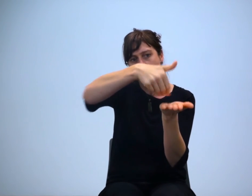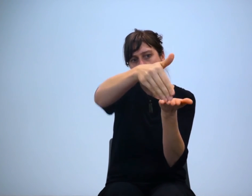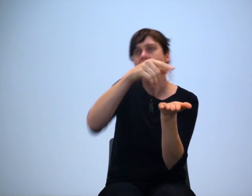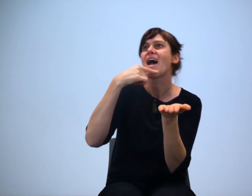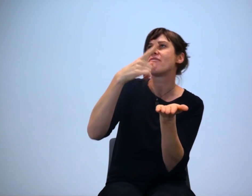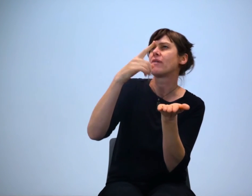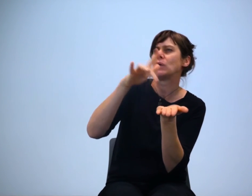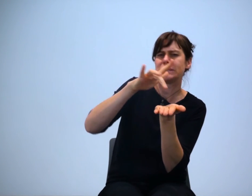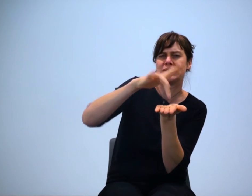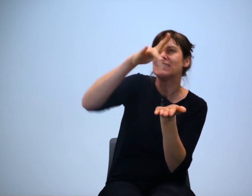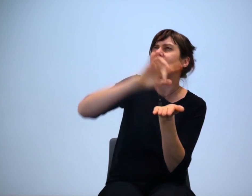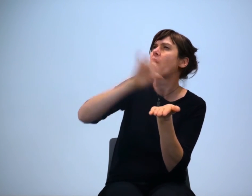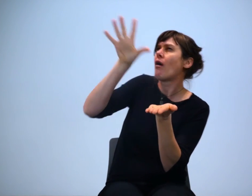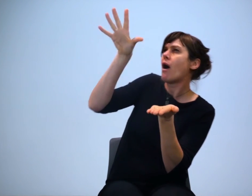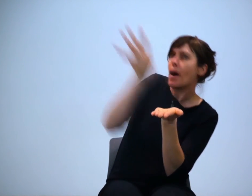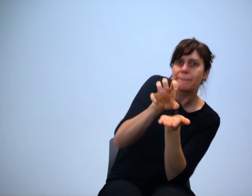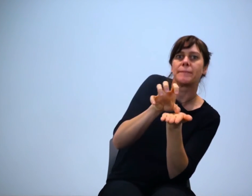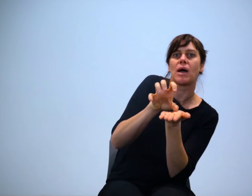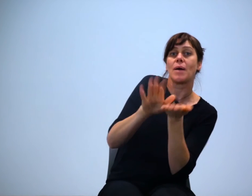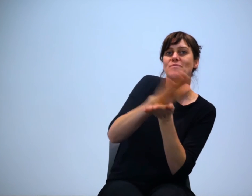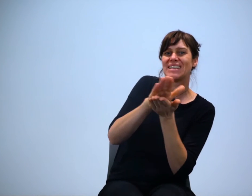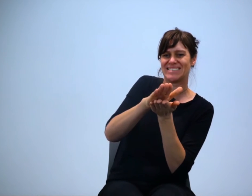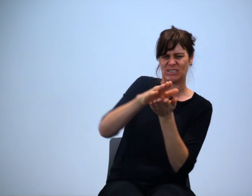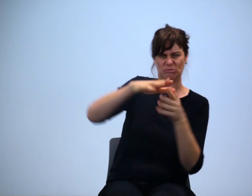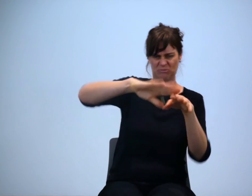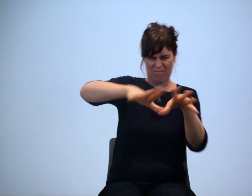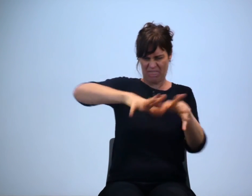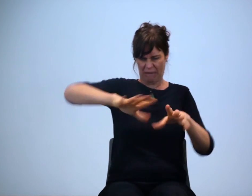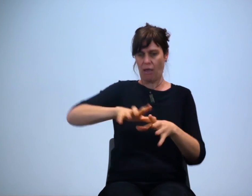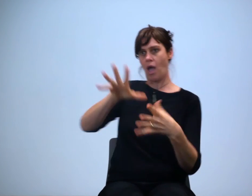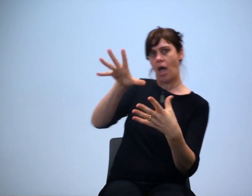a piece of clothing or even raysof light) touches a piece